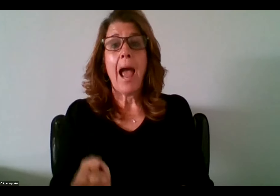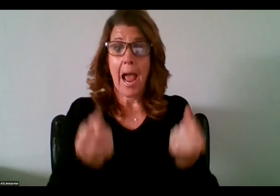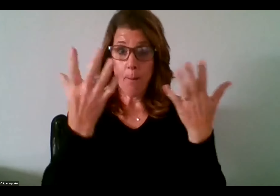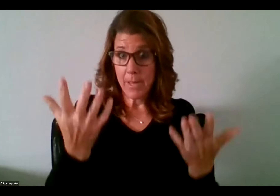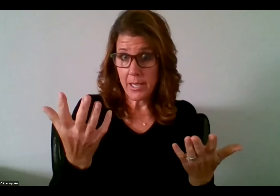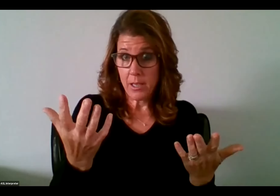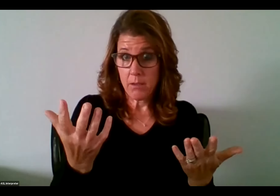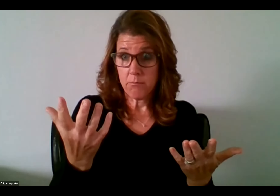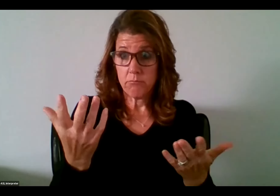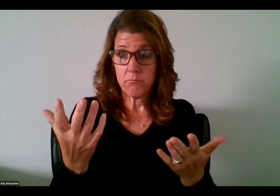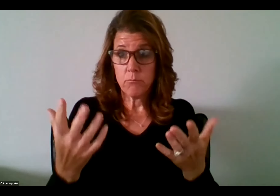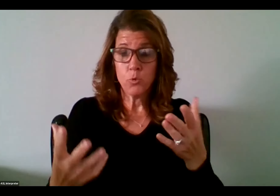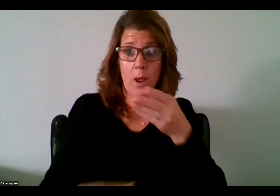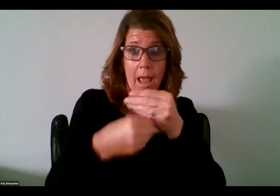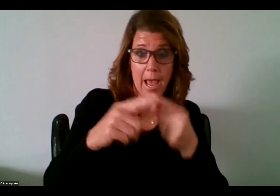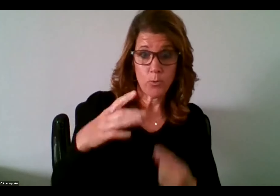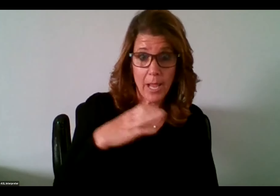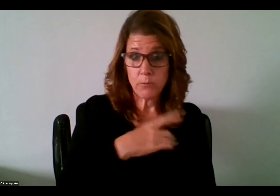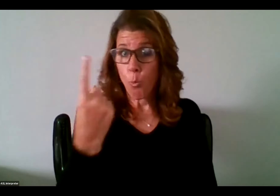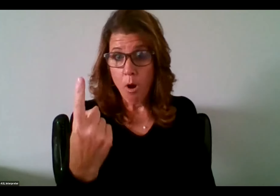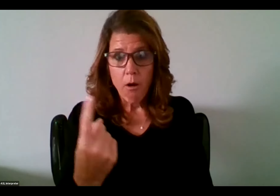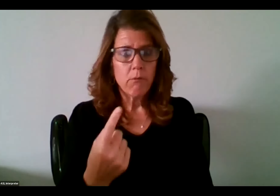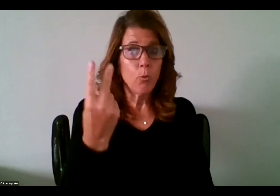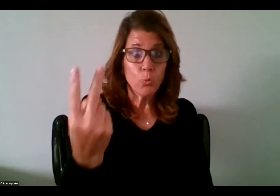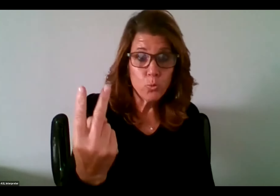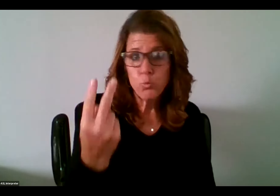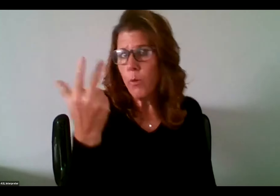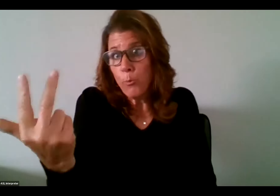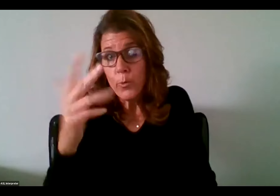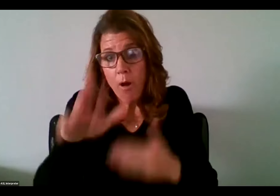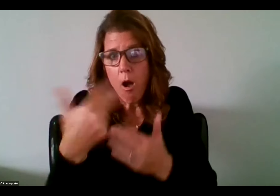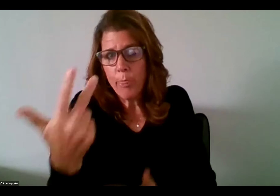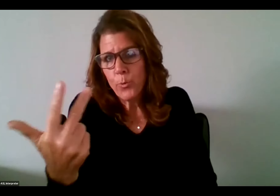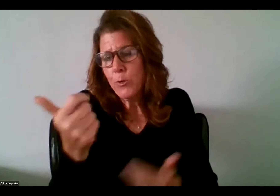do you want on the council. One, two. Or three? >> Are you opening to that for discussion?